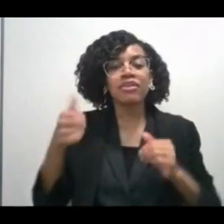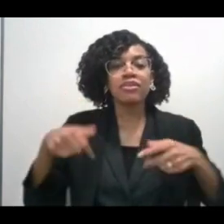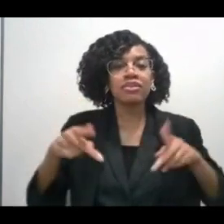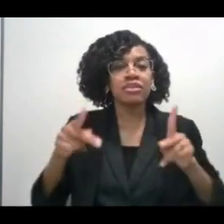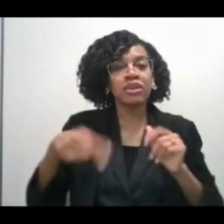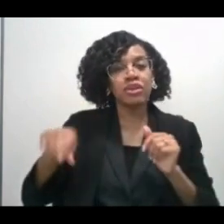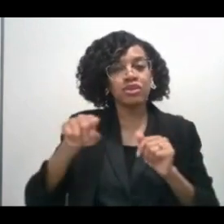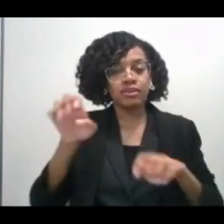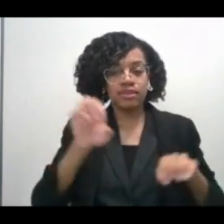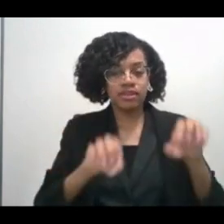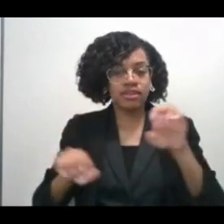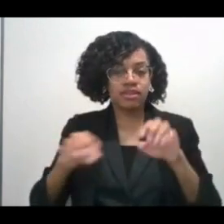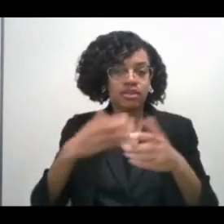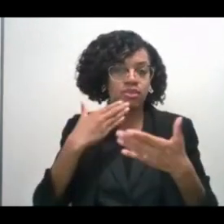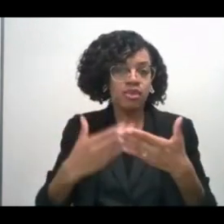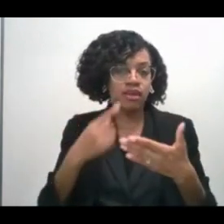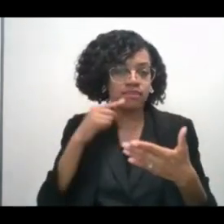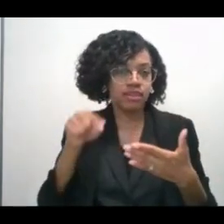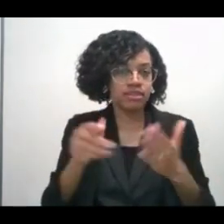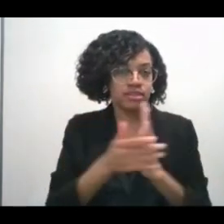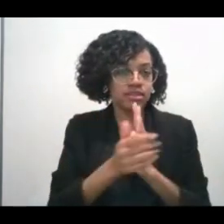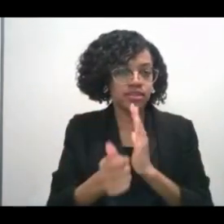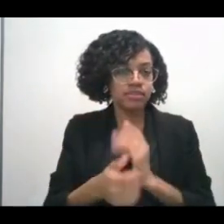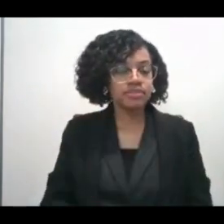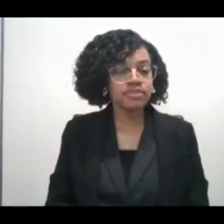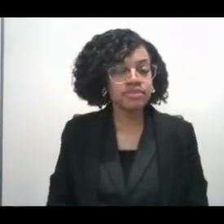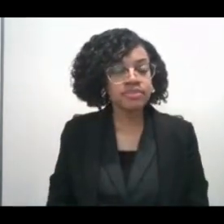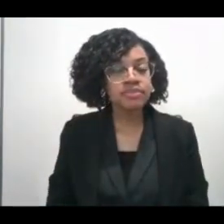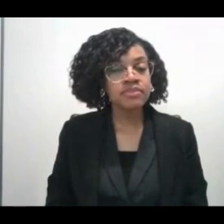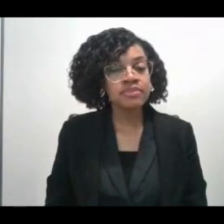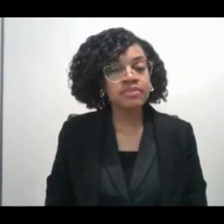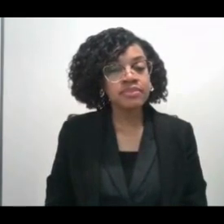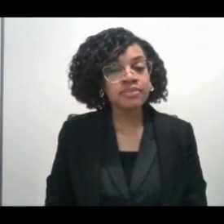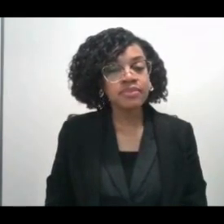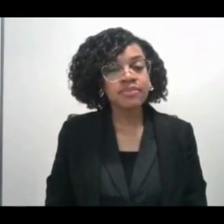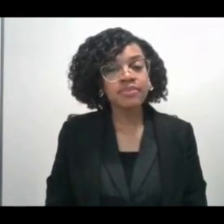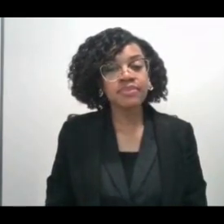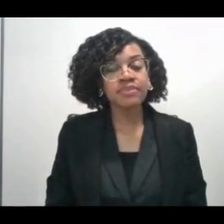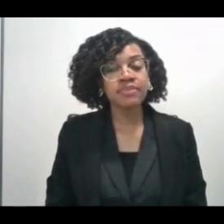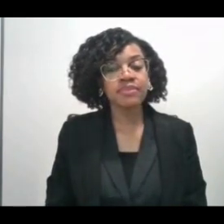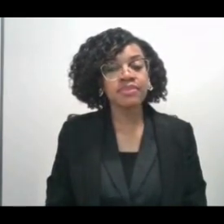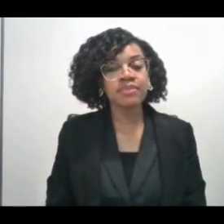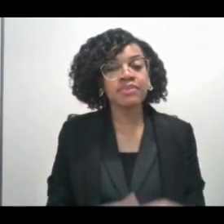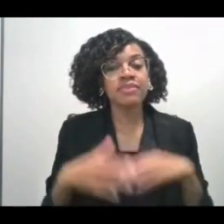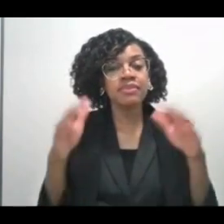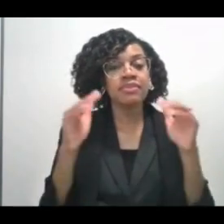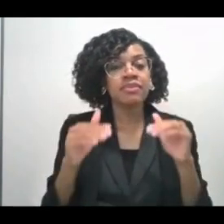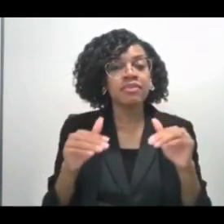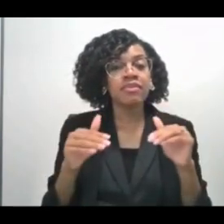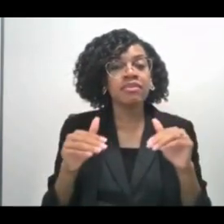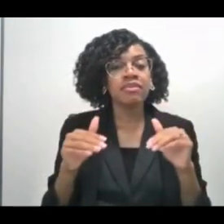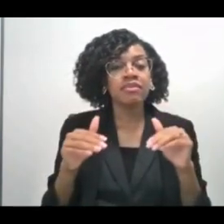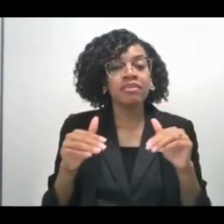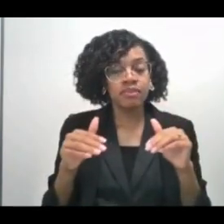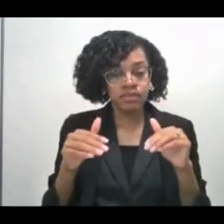for this skill, and evaluating and measuring the actions themselves.